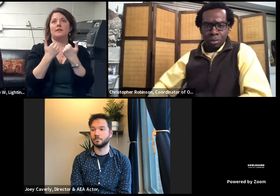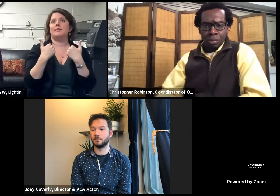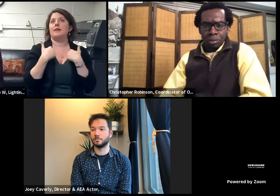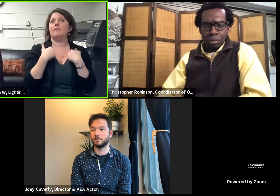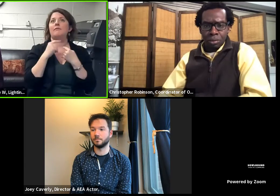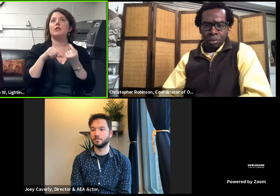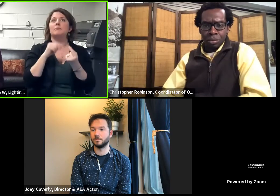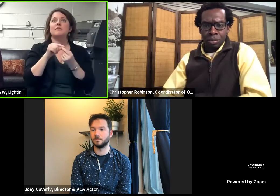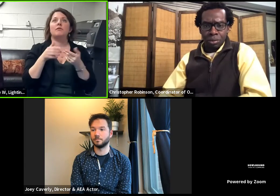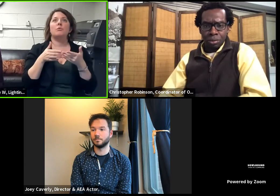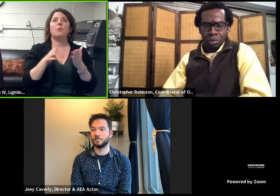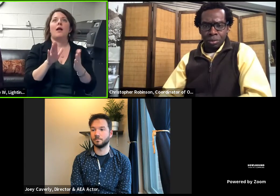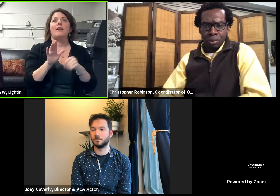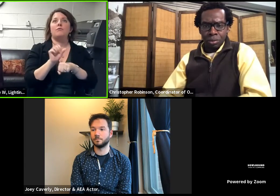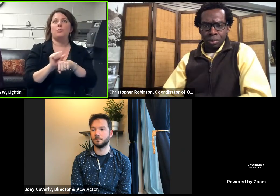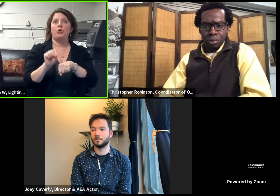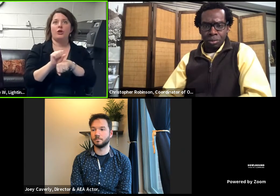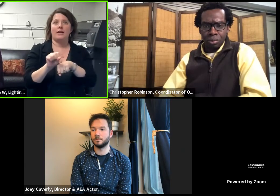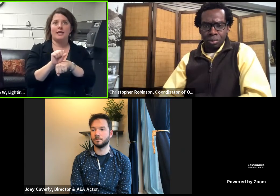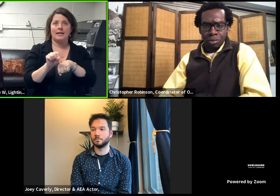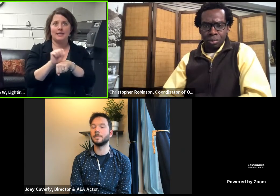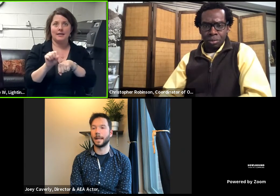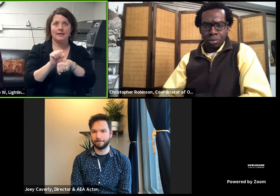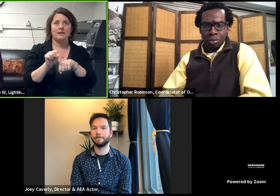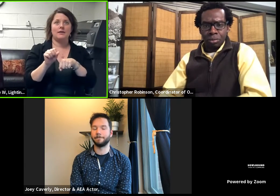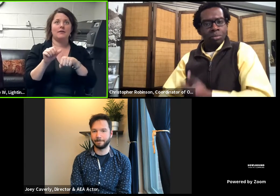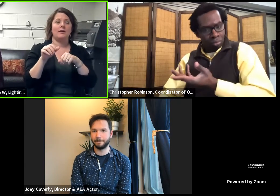Interpreting agencies have a specific way of working,